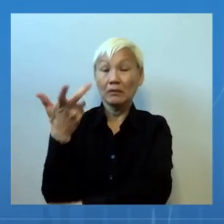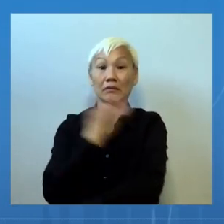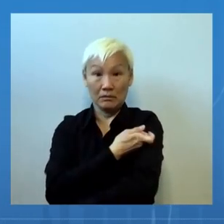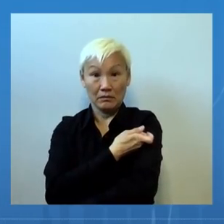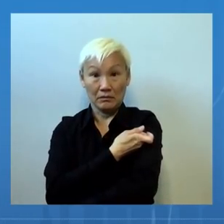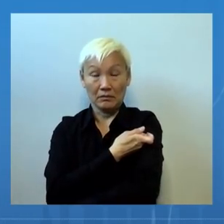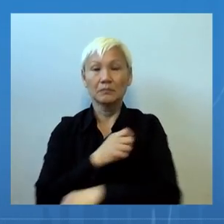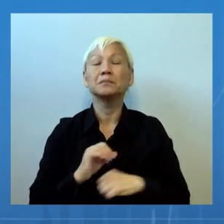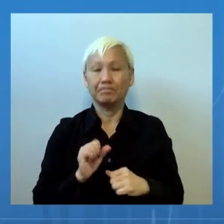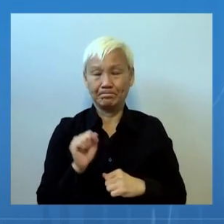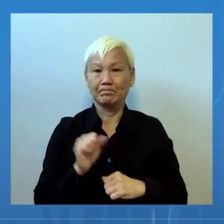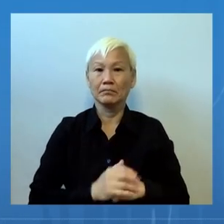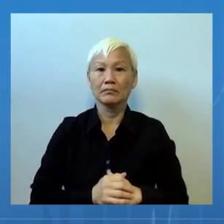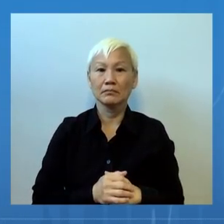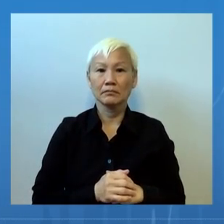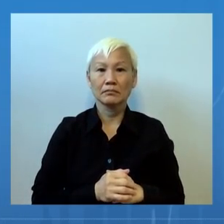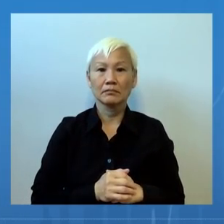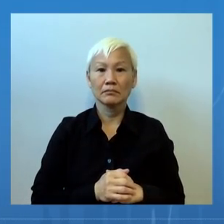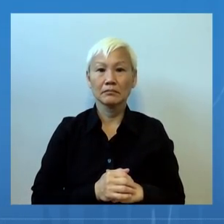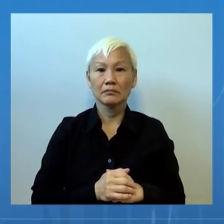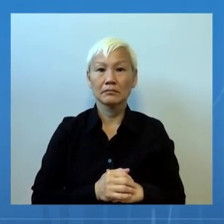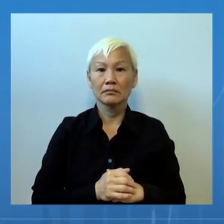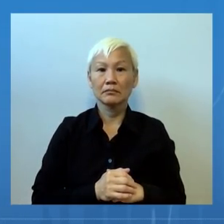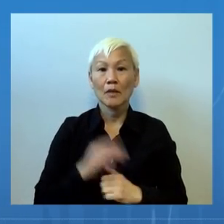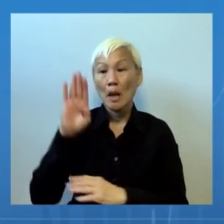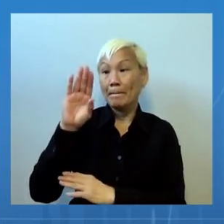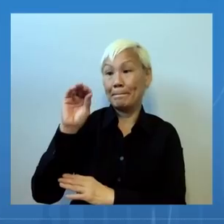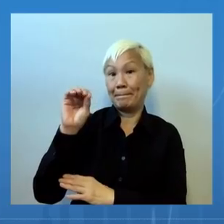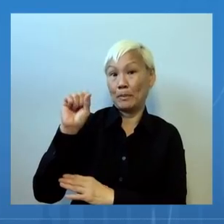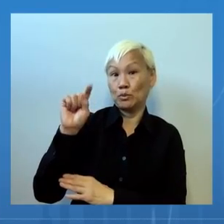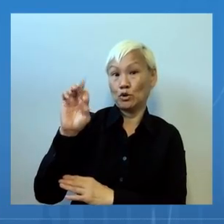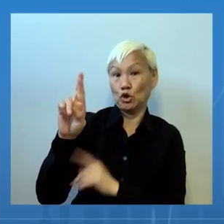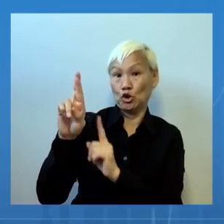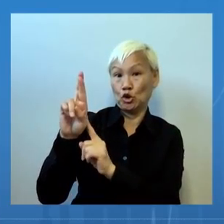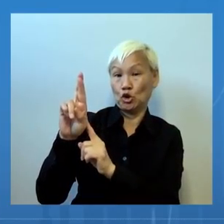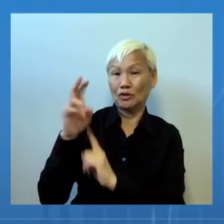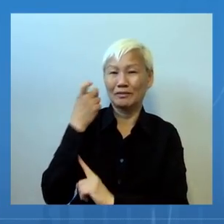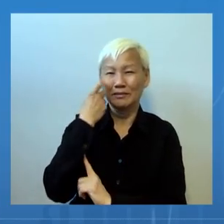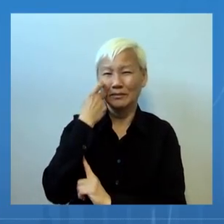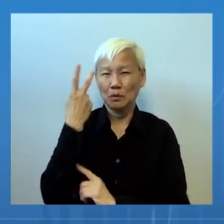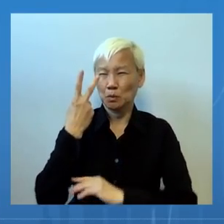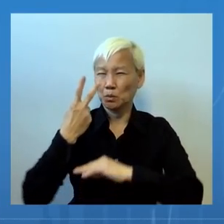On boosters, just over the past two days, about 2 million Americans rolled up their sleeves